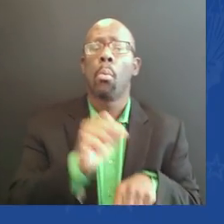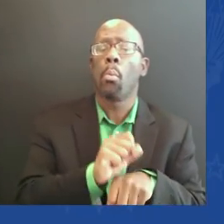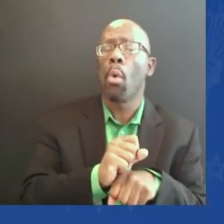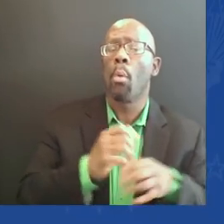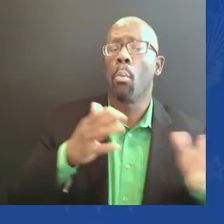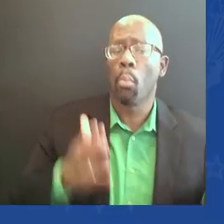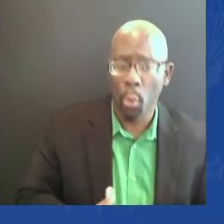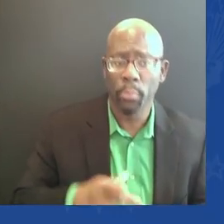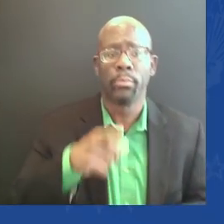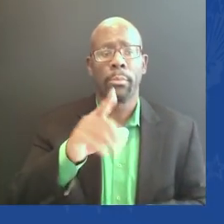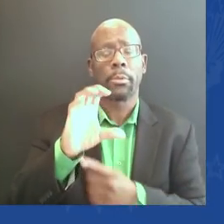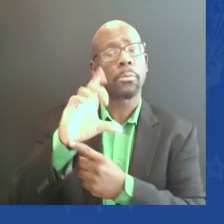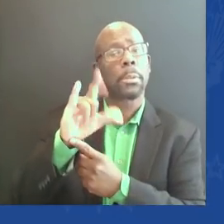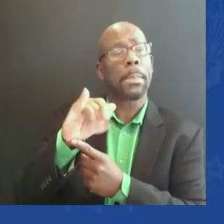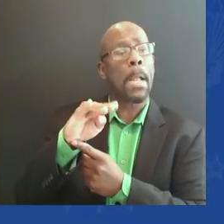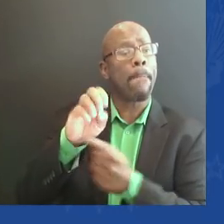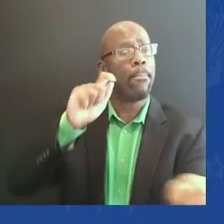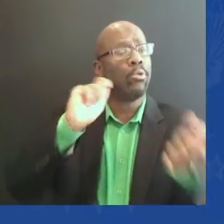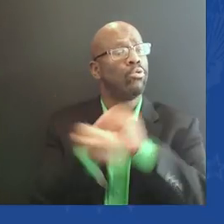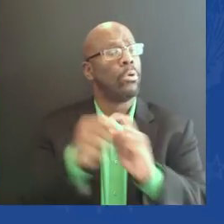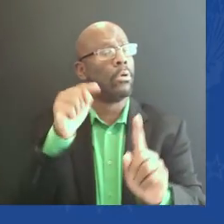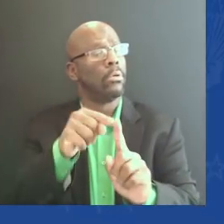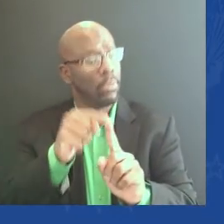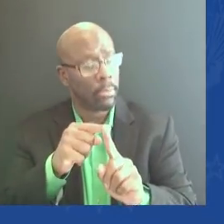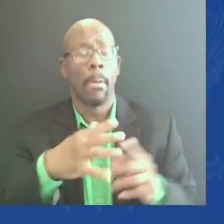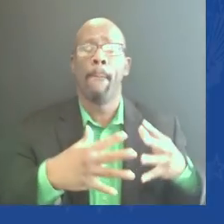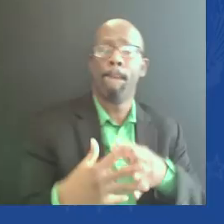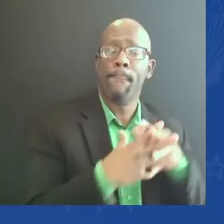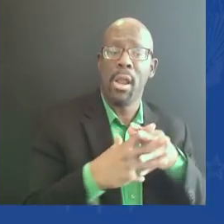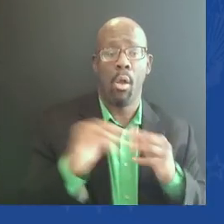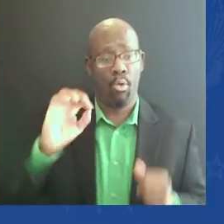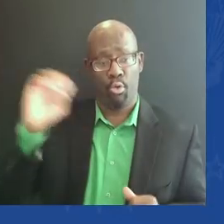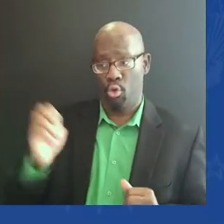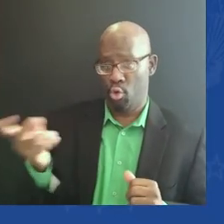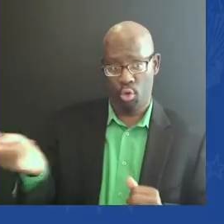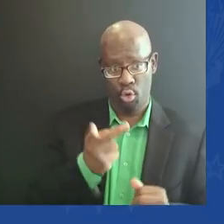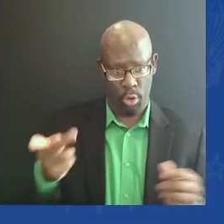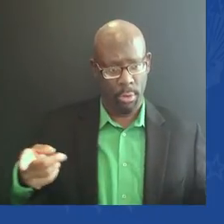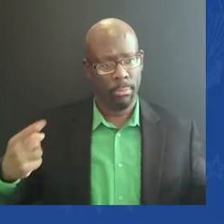have agreed to negotiate the world's first trade agreement based on how much carbon is in a product,